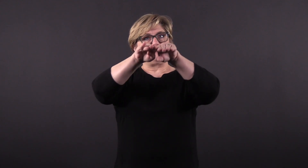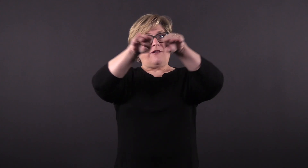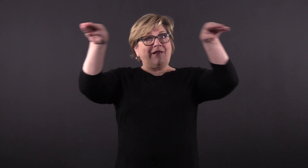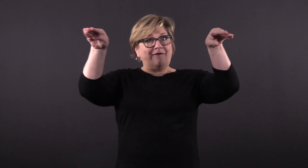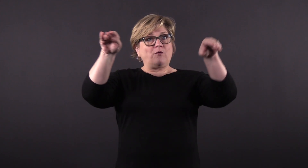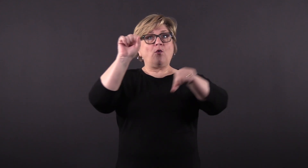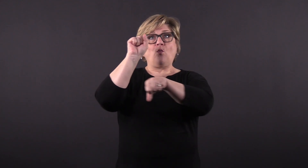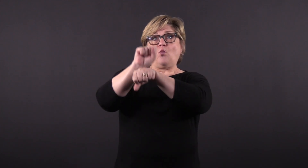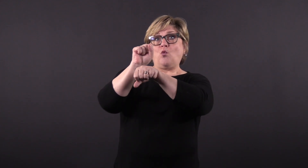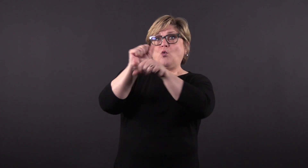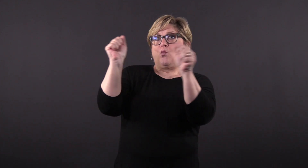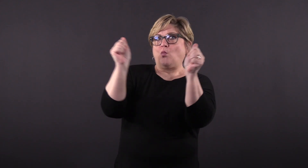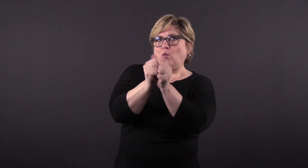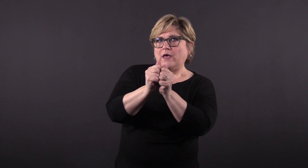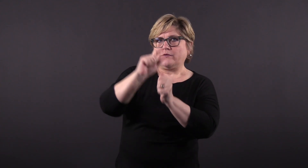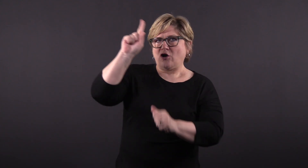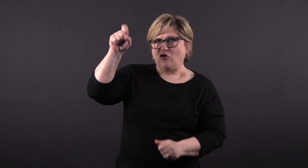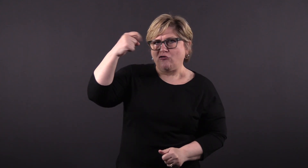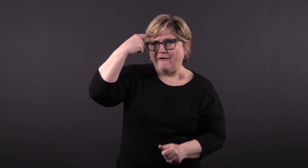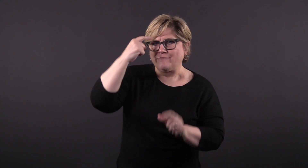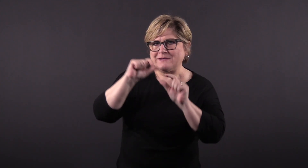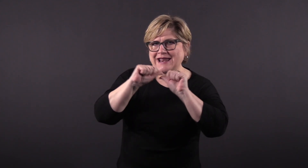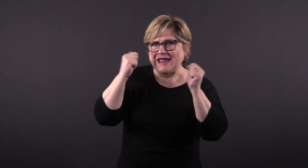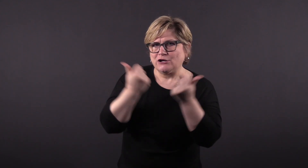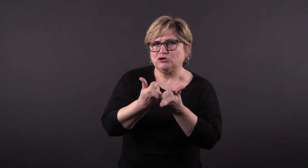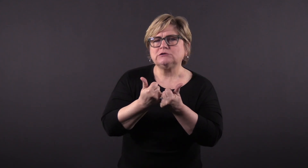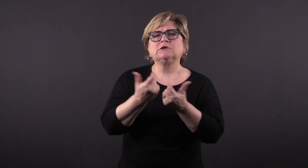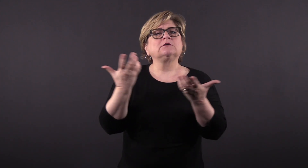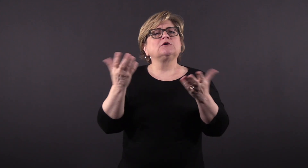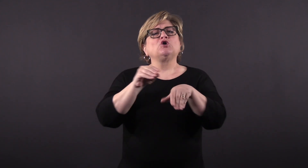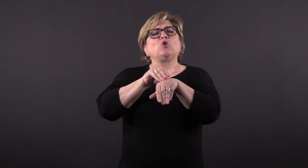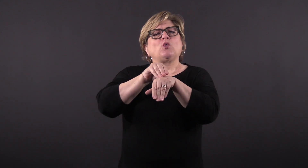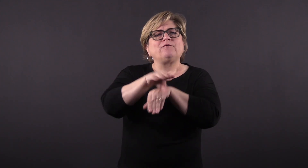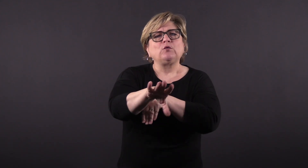national level by working with government agencies to influence educational